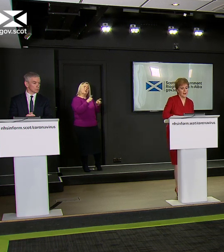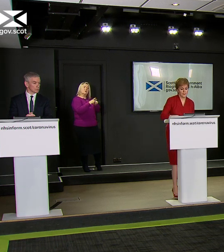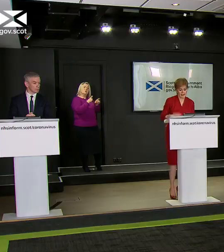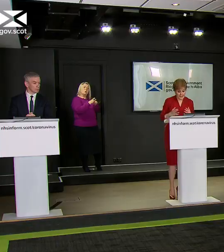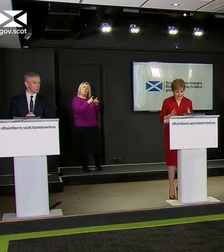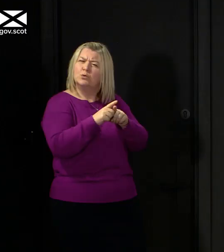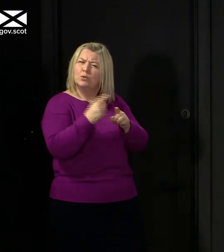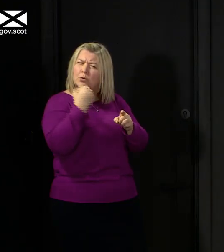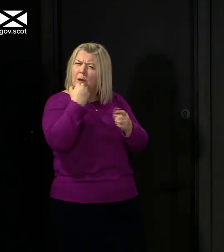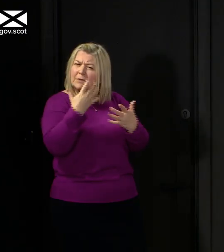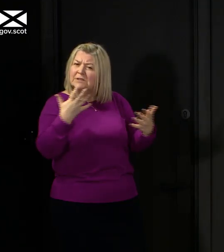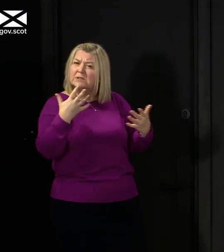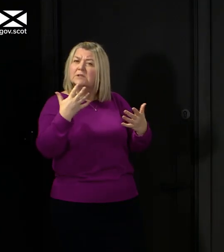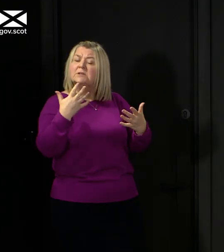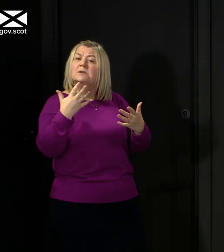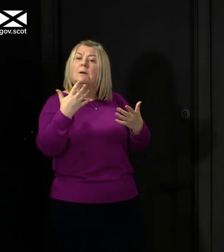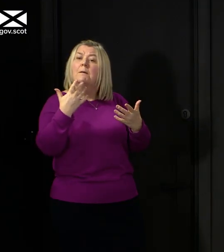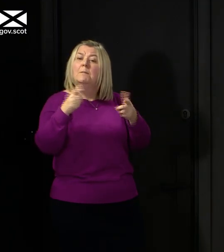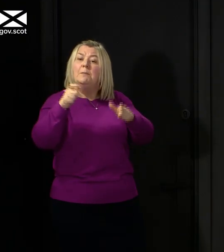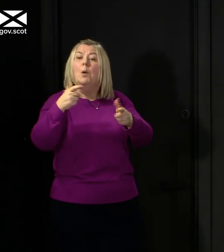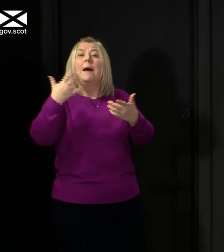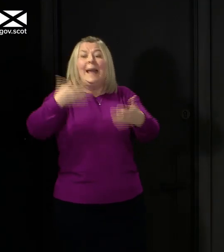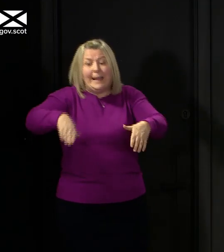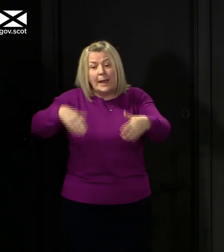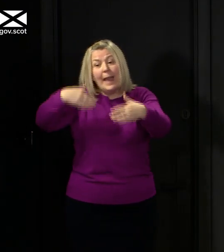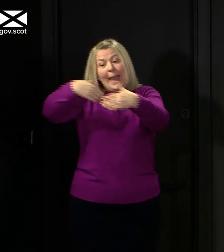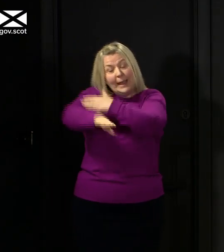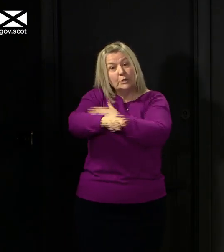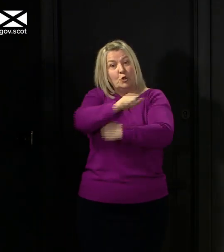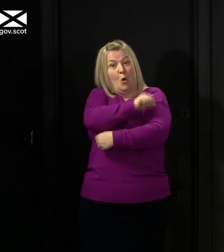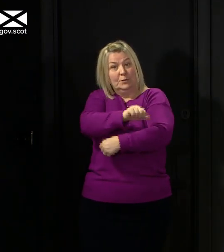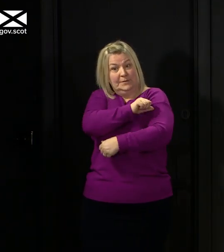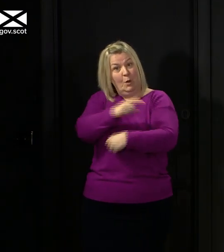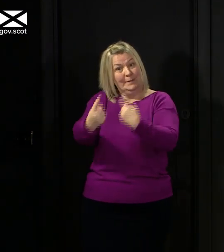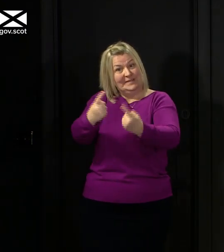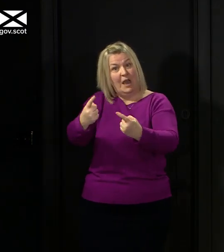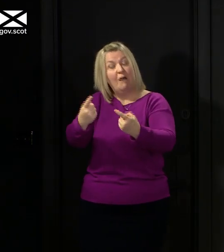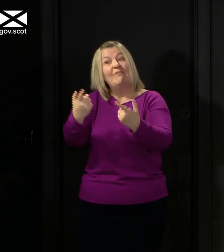Again, these are questions I can't give you the answers to right now, but on a range of